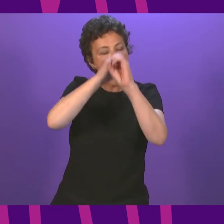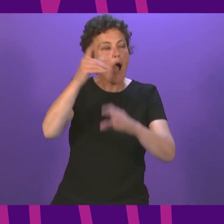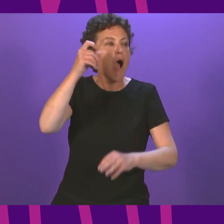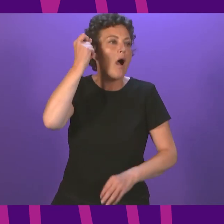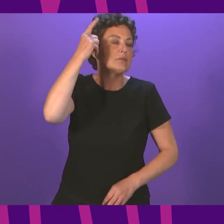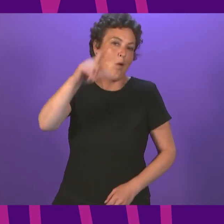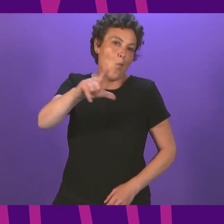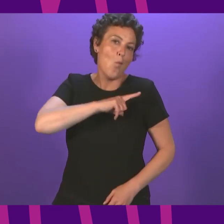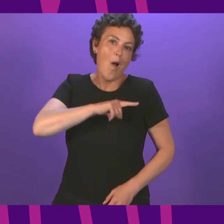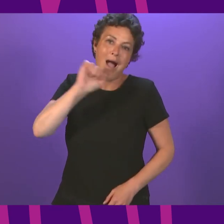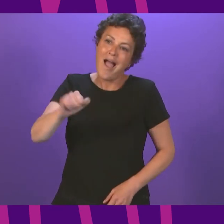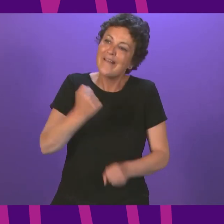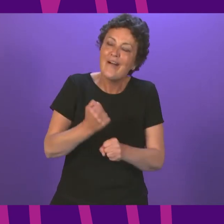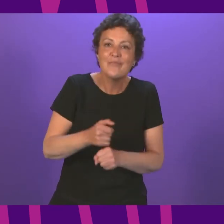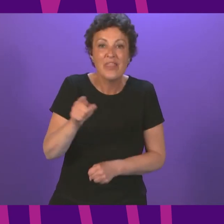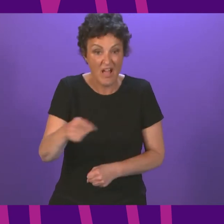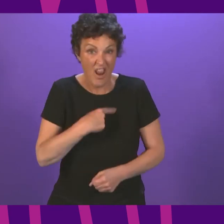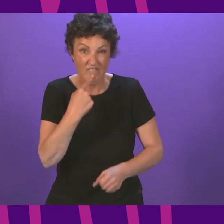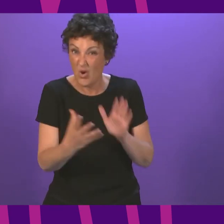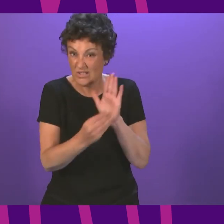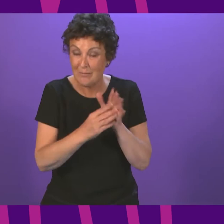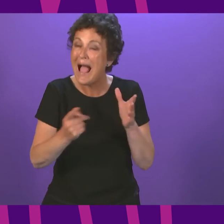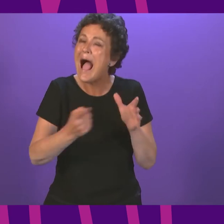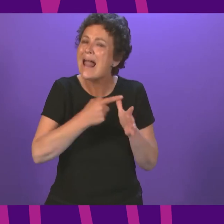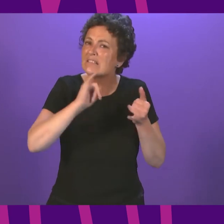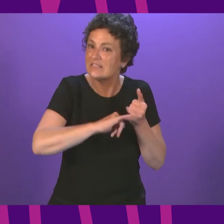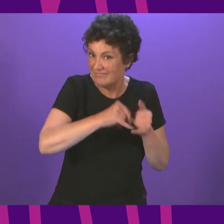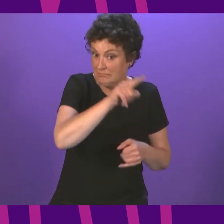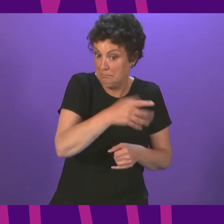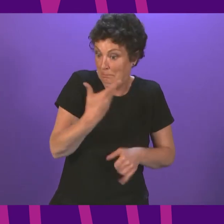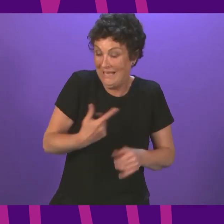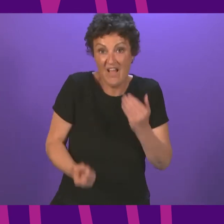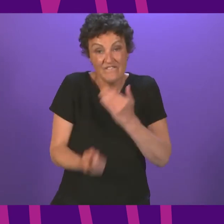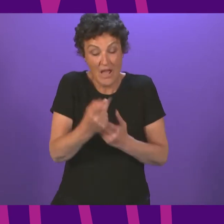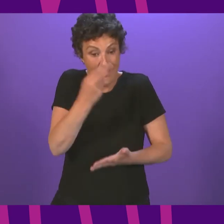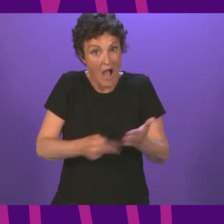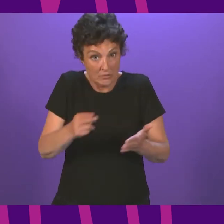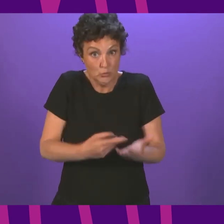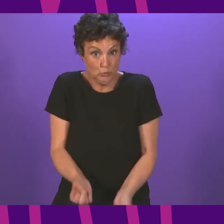Alex Hutchinson, who runs Kubix Festival in Sunderland and who had an event cancelled, said: